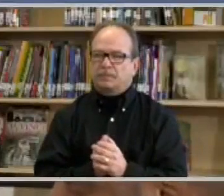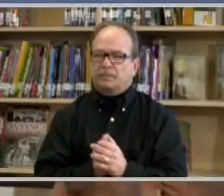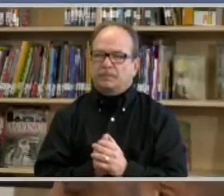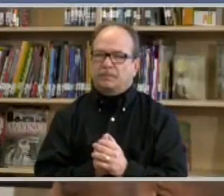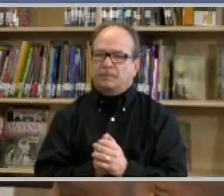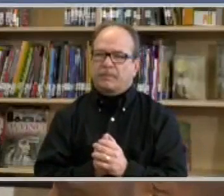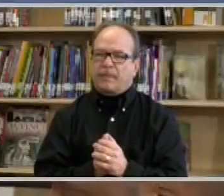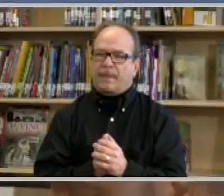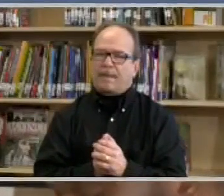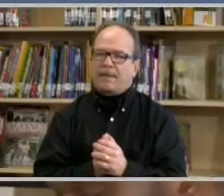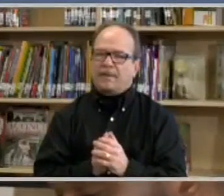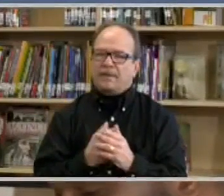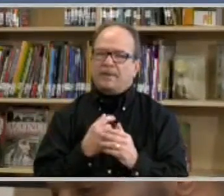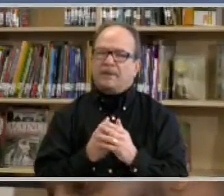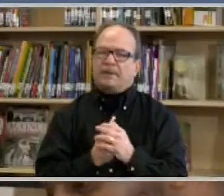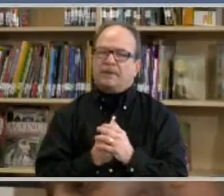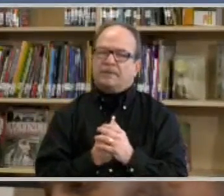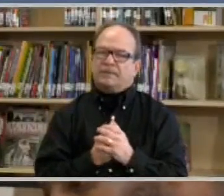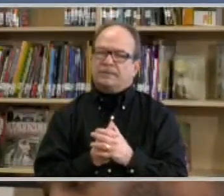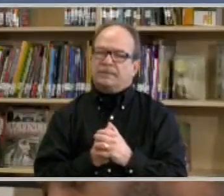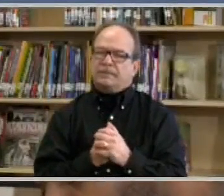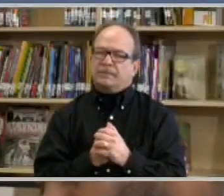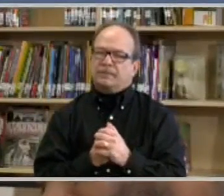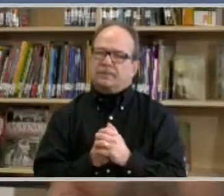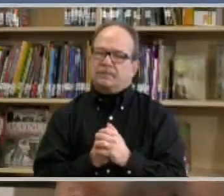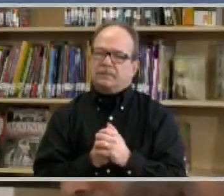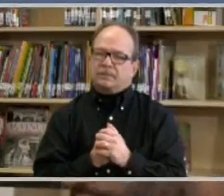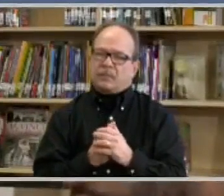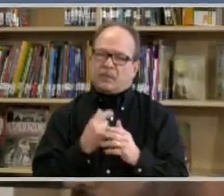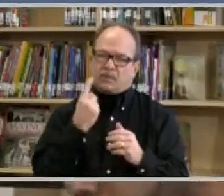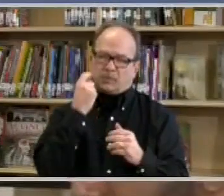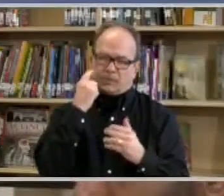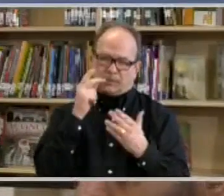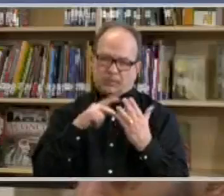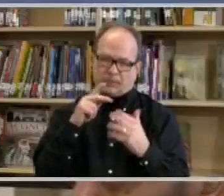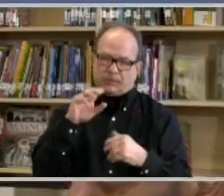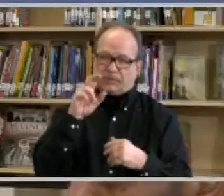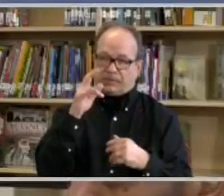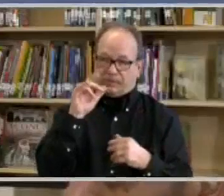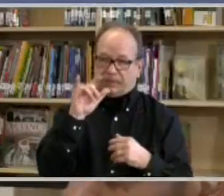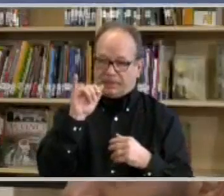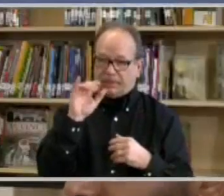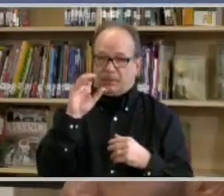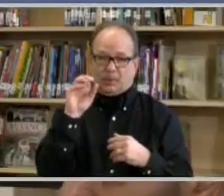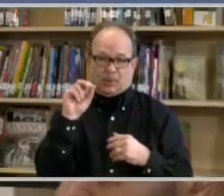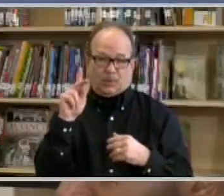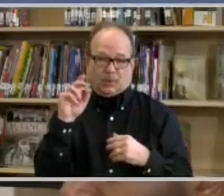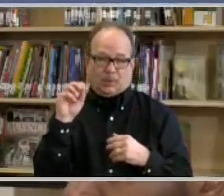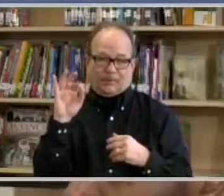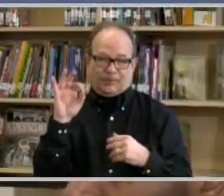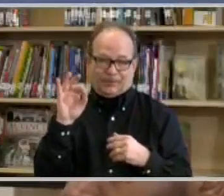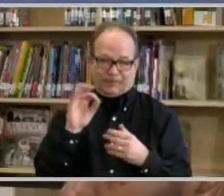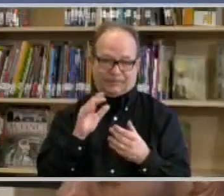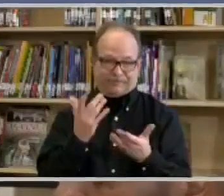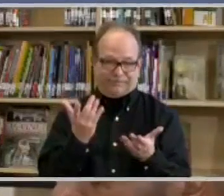AND ALSO THE TRAINING AND WHAT THEY GO THROUGH. OUTSIDE OF THAT, IN FACT WE DID A PROGRAM RECENTLY, CHILLY COOKOFF, WE BROUGHT IN